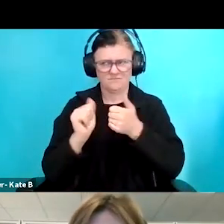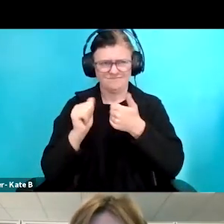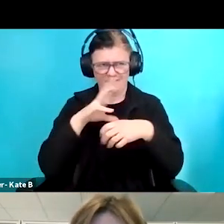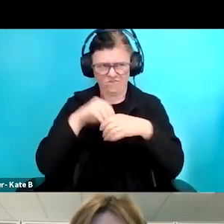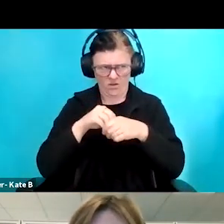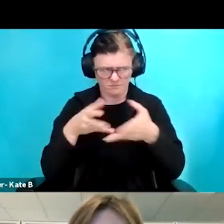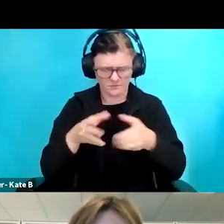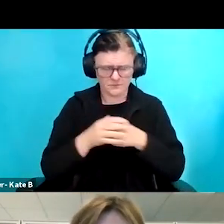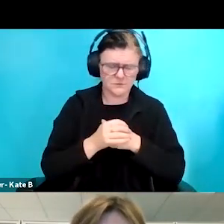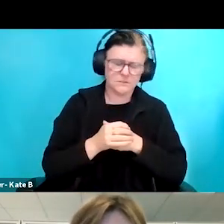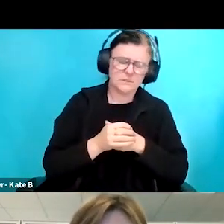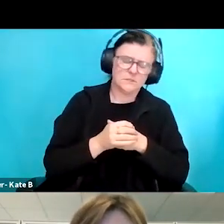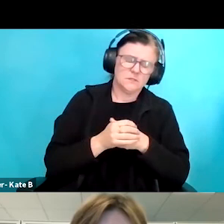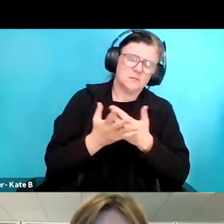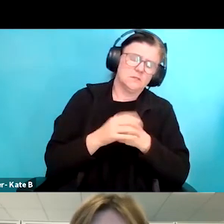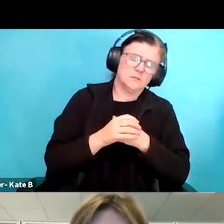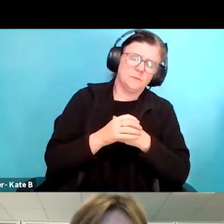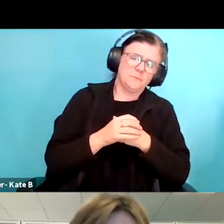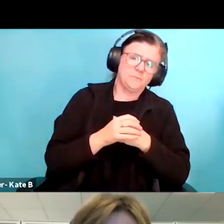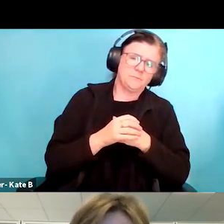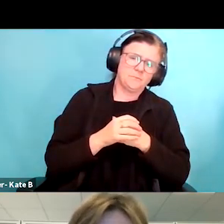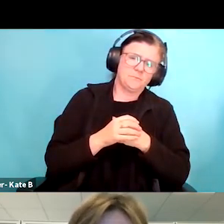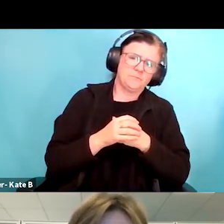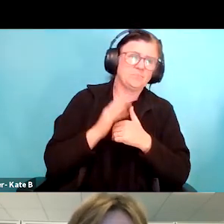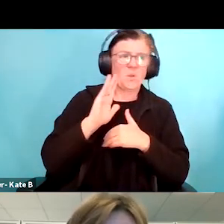you know just for our audience do all individuals with disabilities